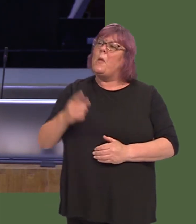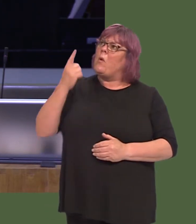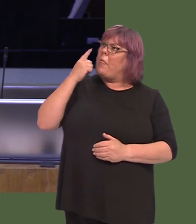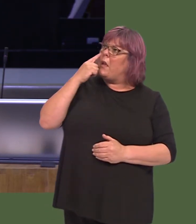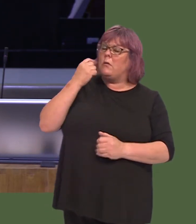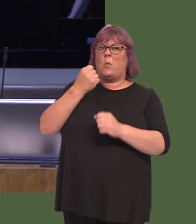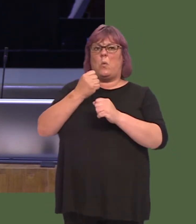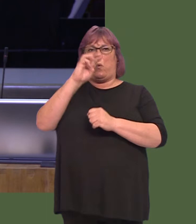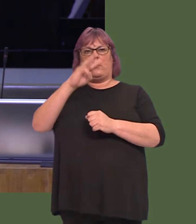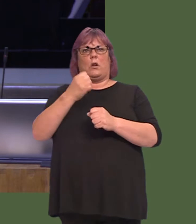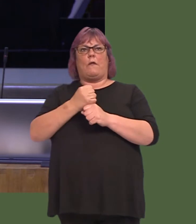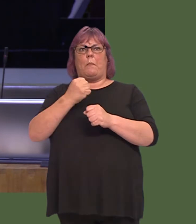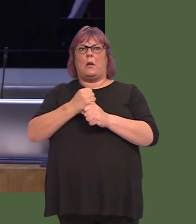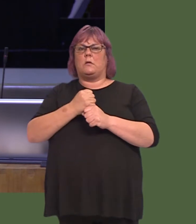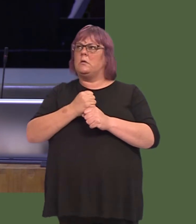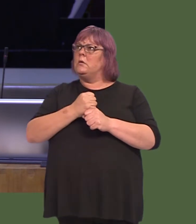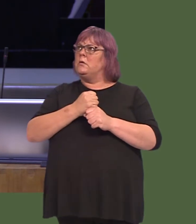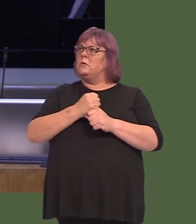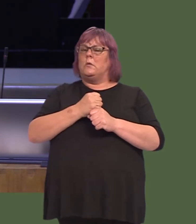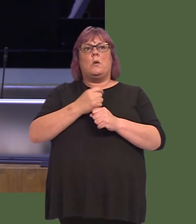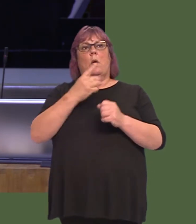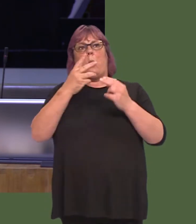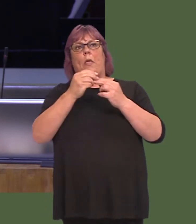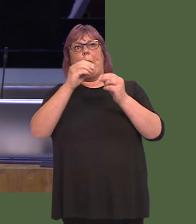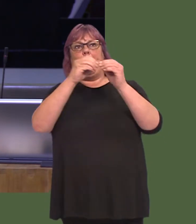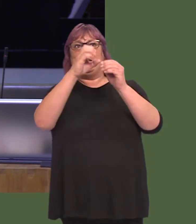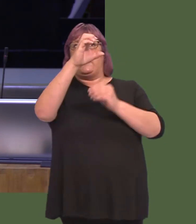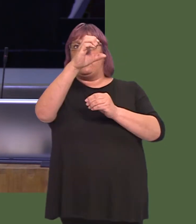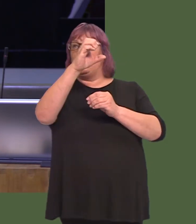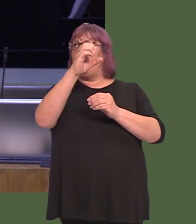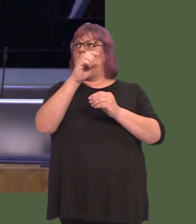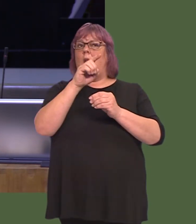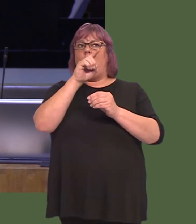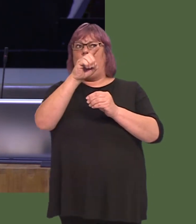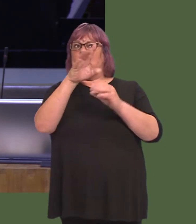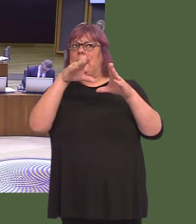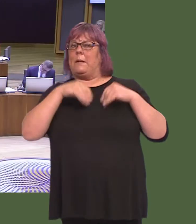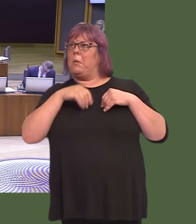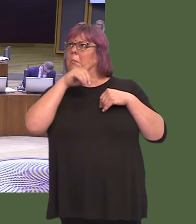Is it acceptable to the Welsh Government that, under Betsi's plans, this is a health board that is actually planning to fail?